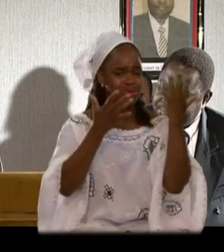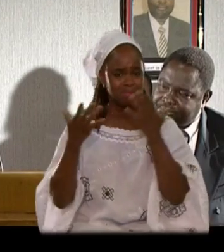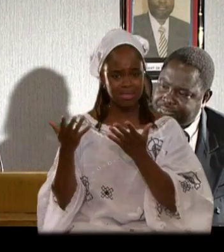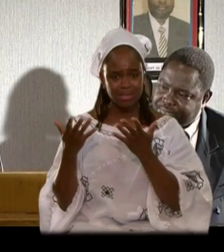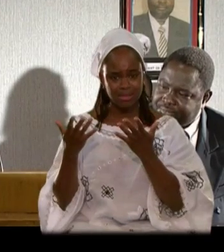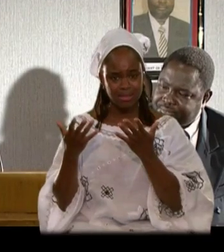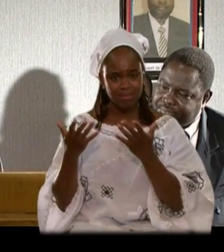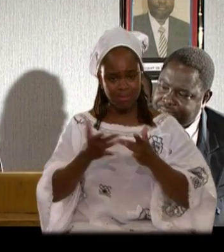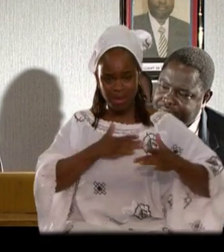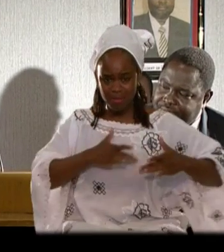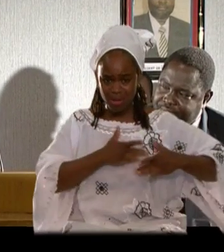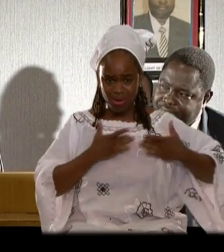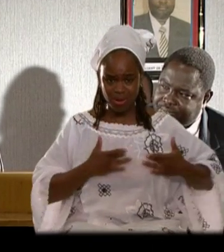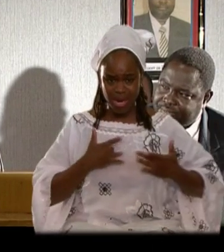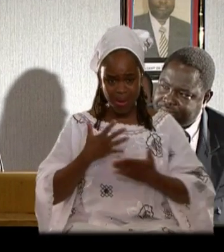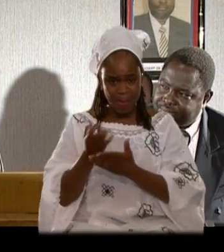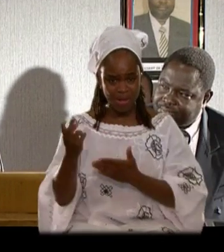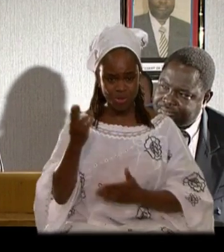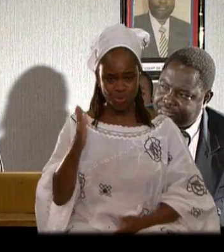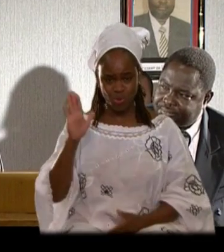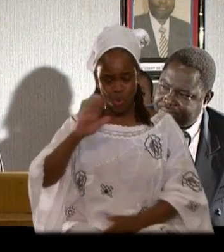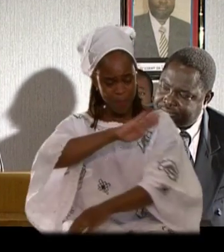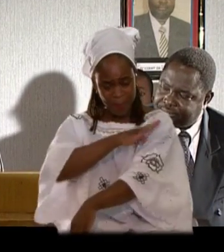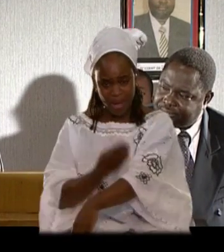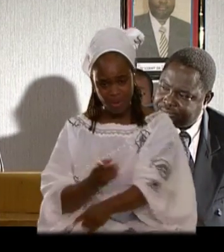I send you a cry of despair from the bottom of my heart: